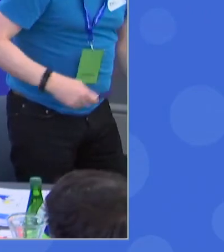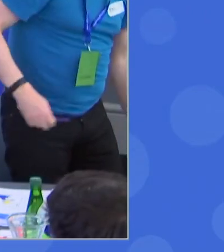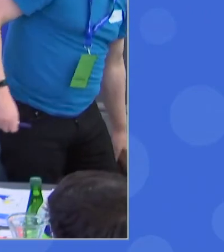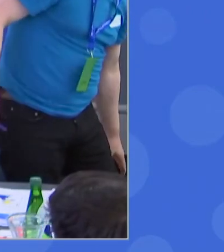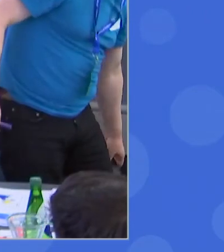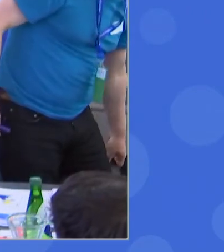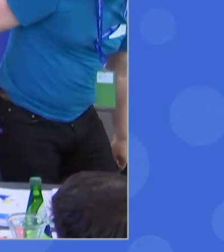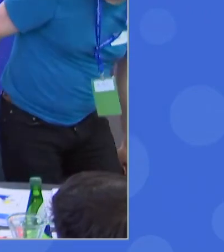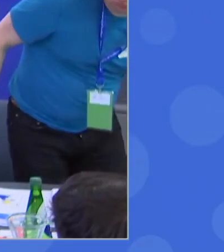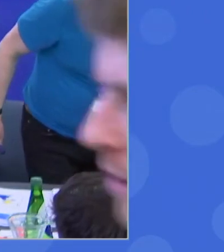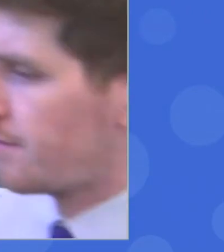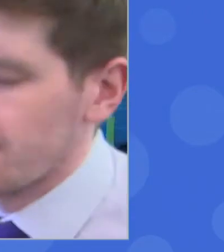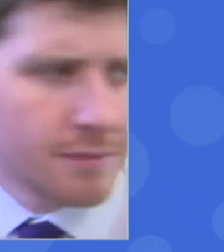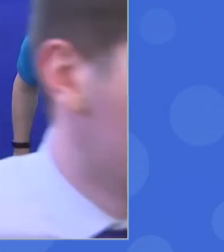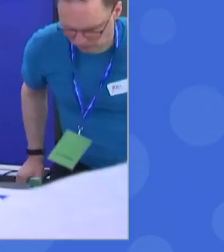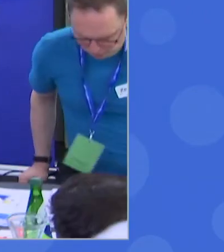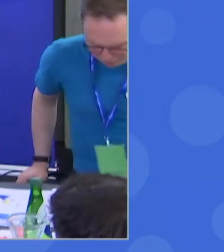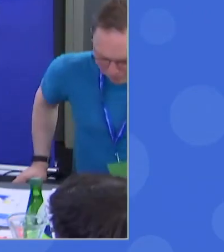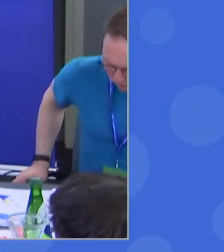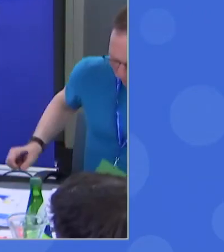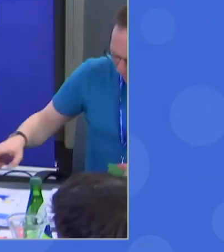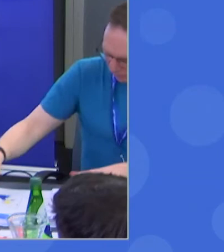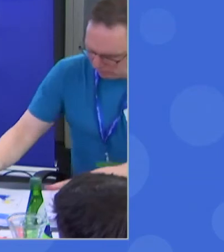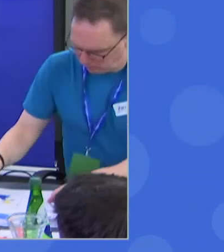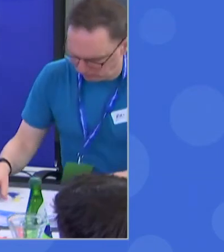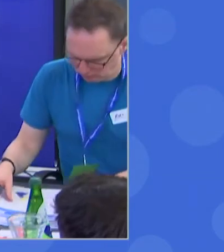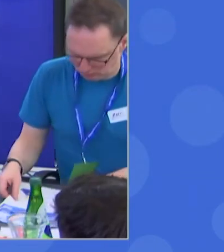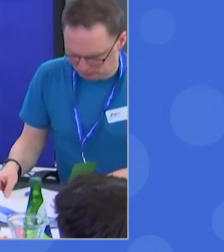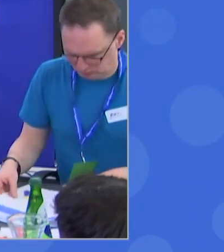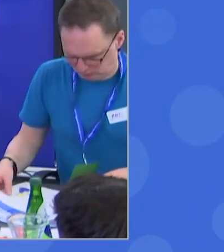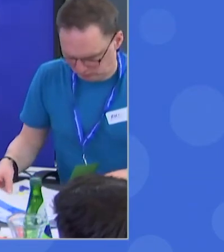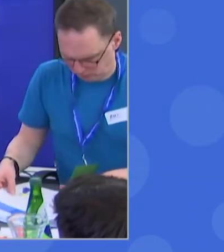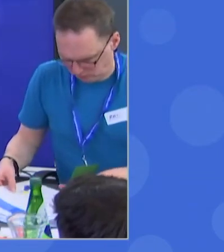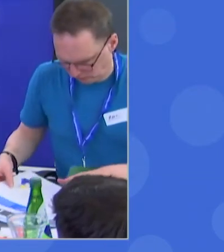for photography so we just need to revisit that and your table facilitators